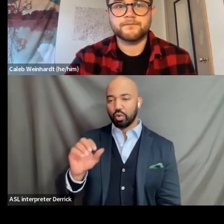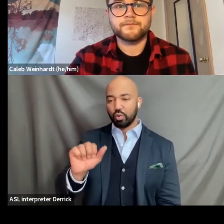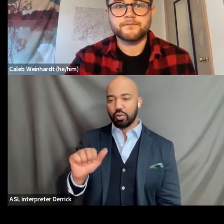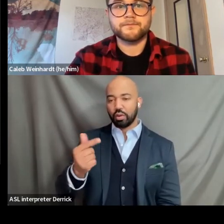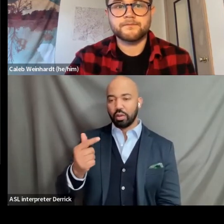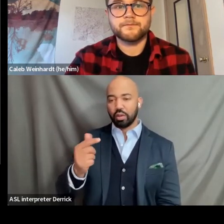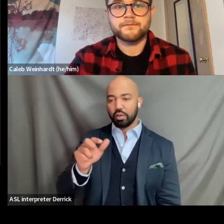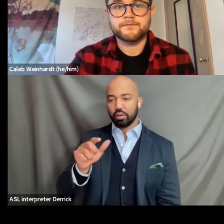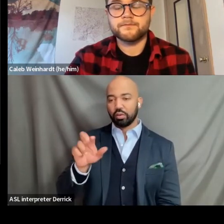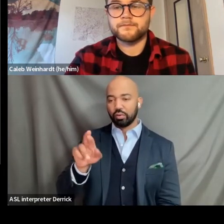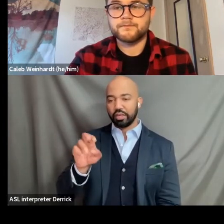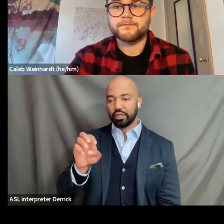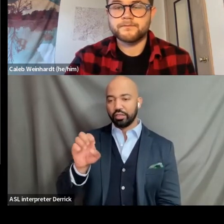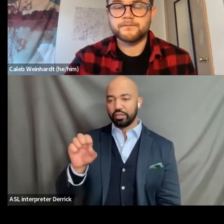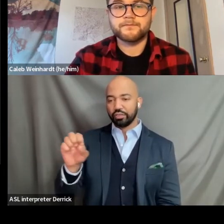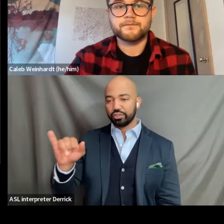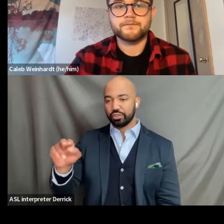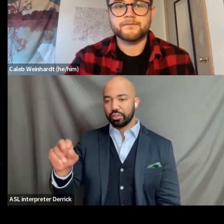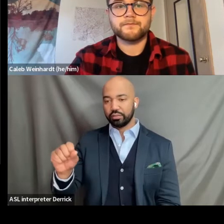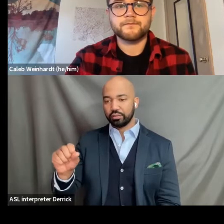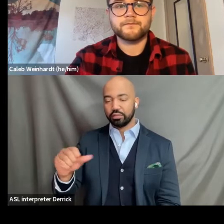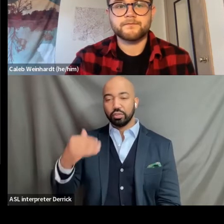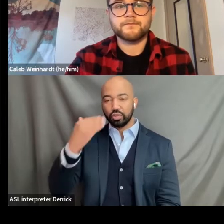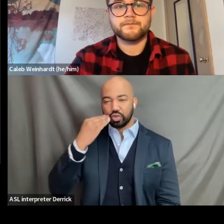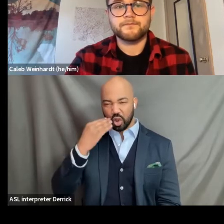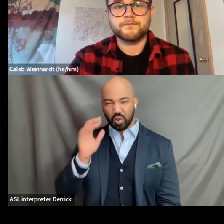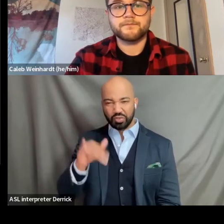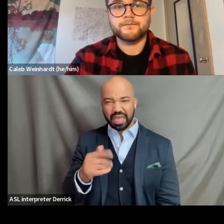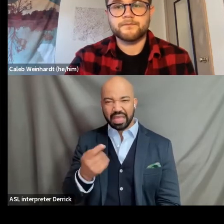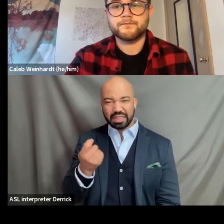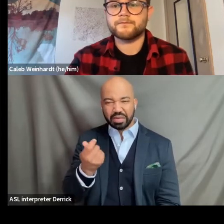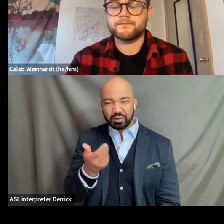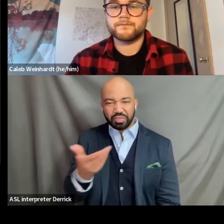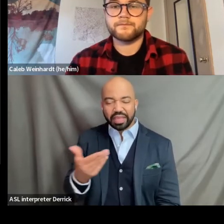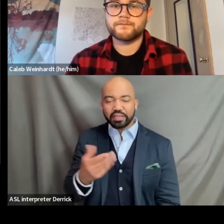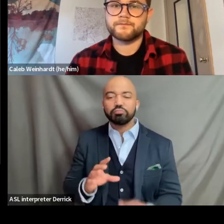are those little things that kind of sit on our shoulder, those little things that people say